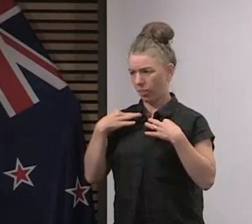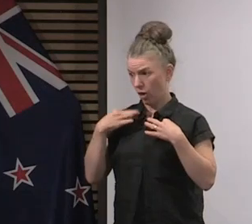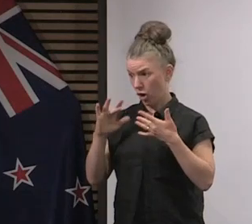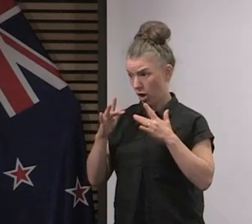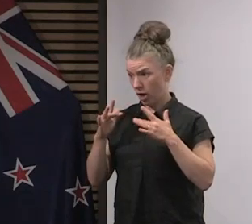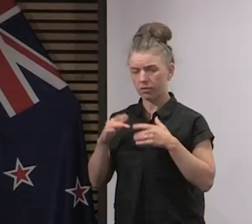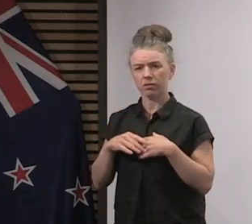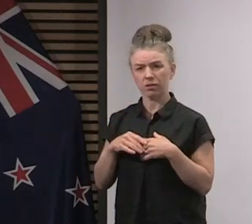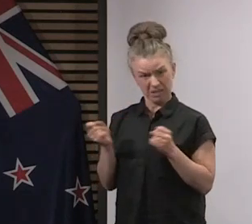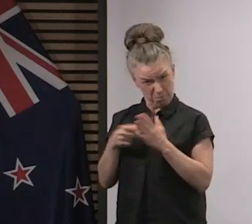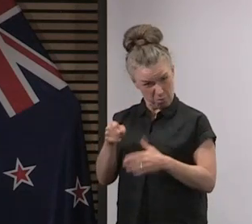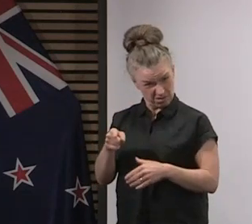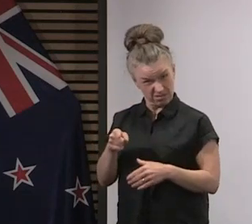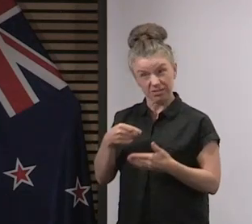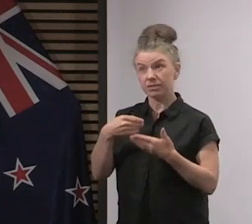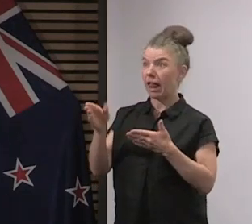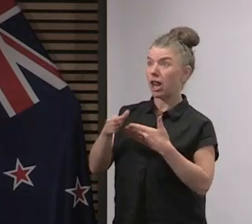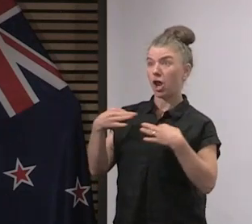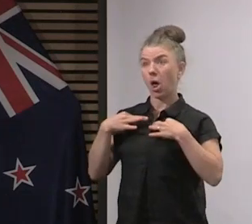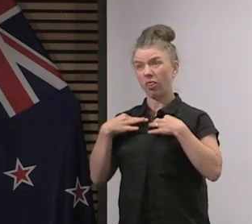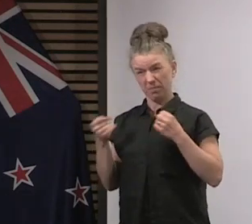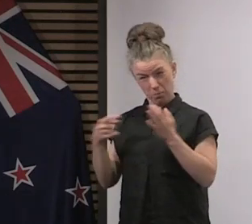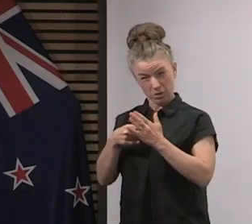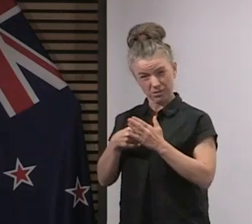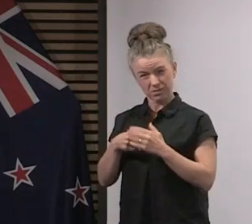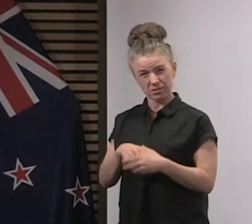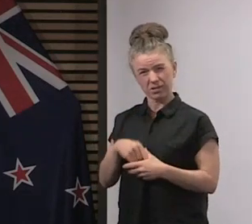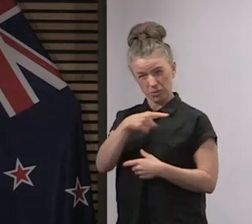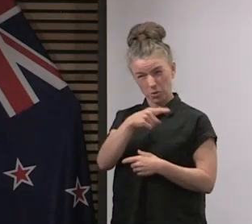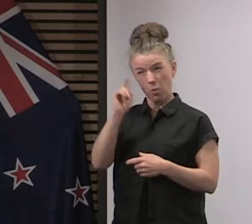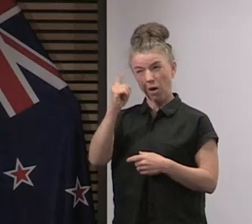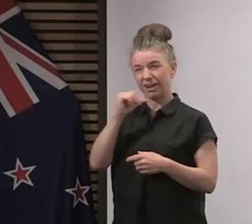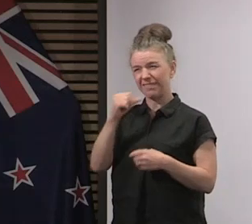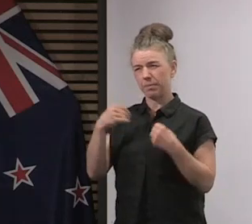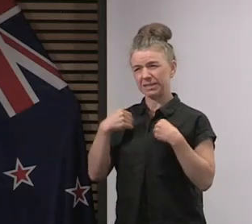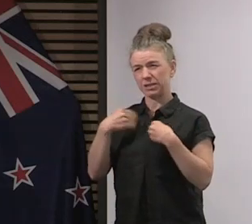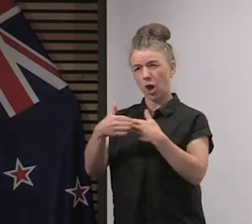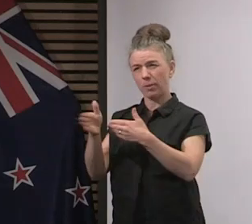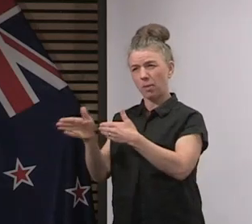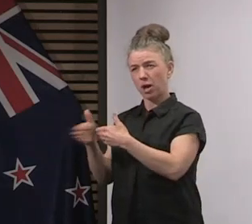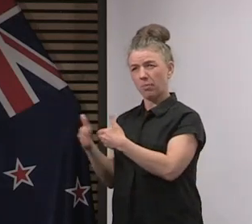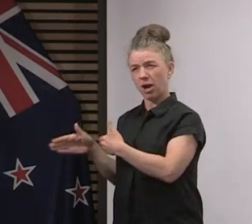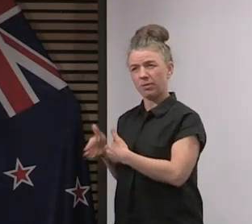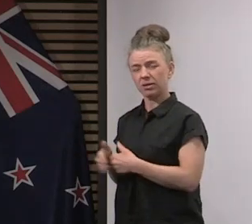ever expanding, with MBIE we have a whole list of fashion retailers now allowed to sell